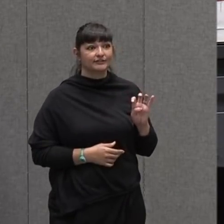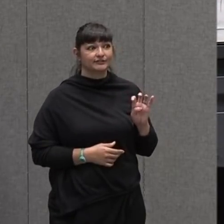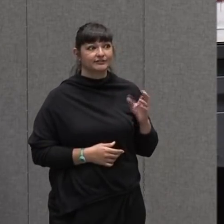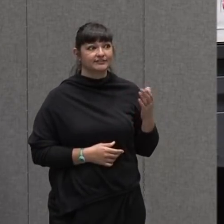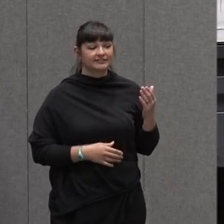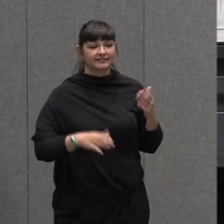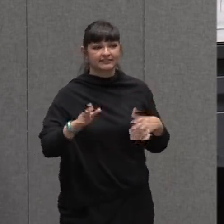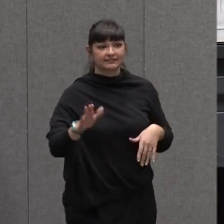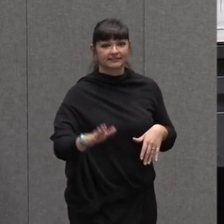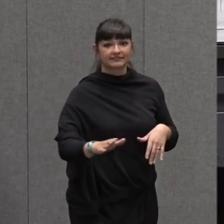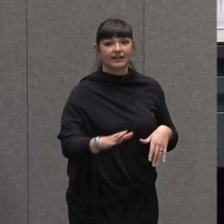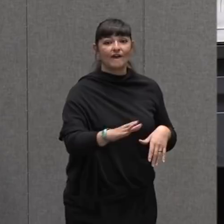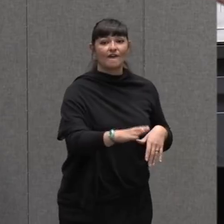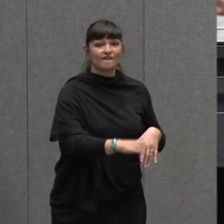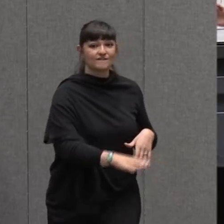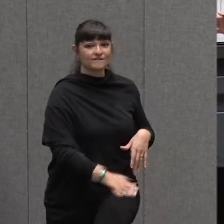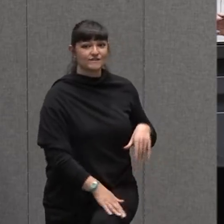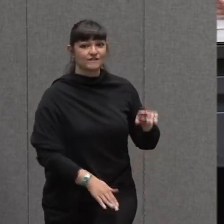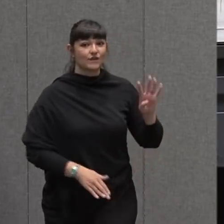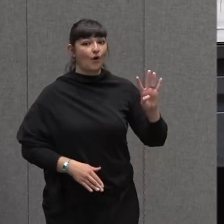So 492, 493, 494, 495, 496, 497,